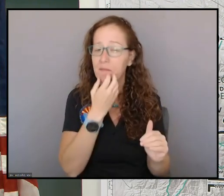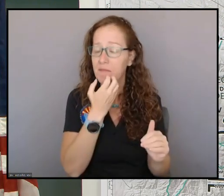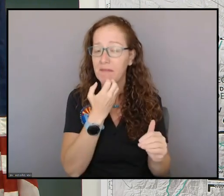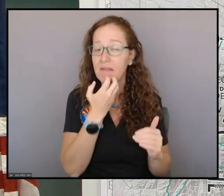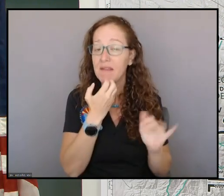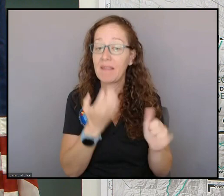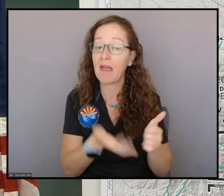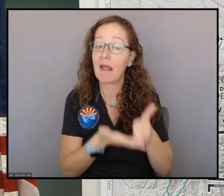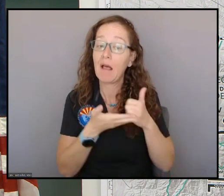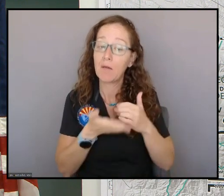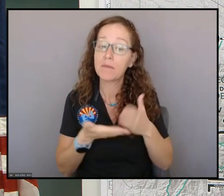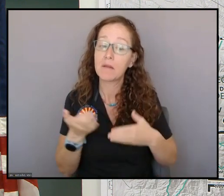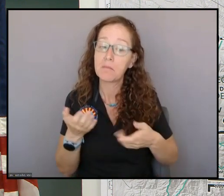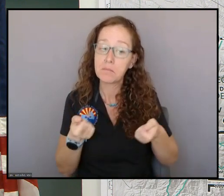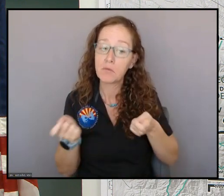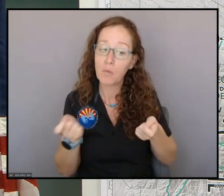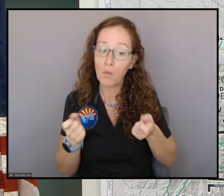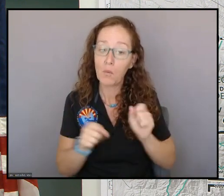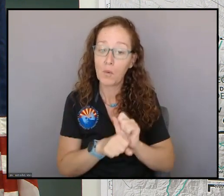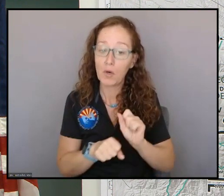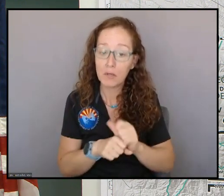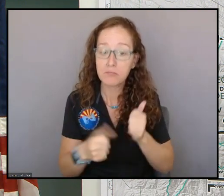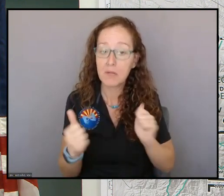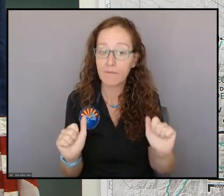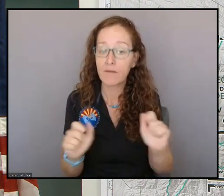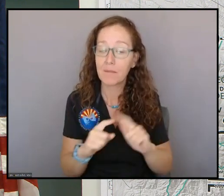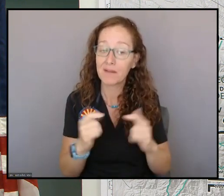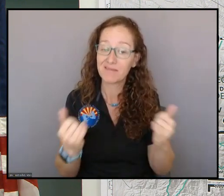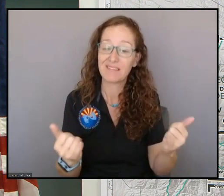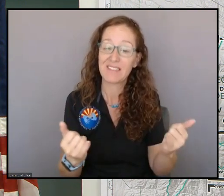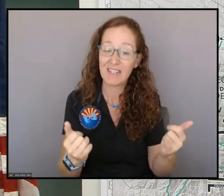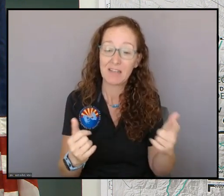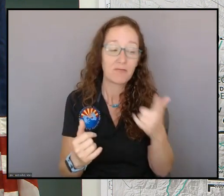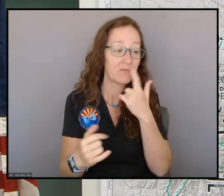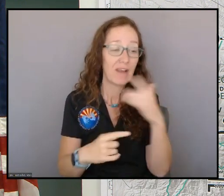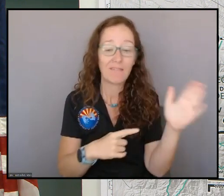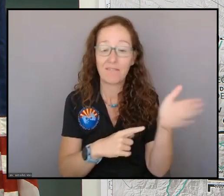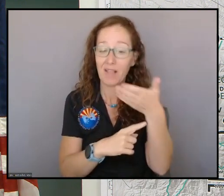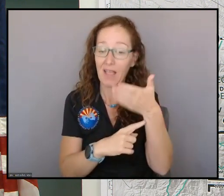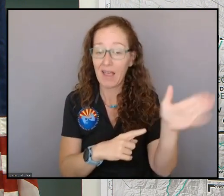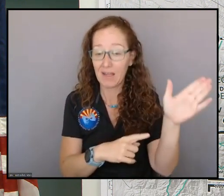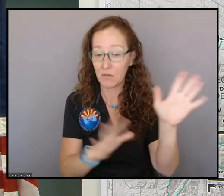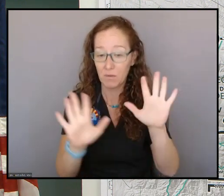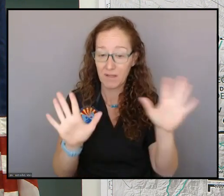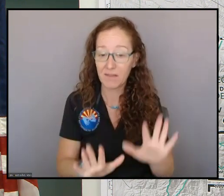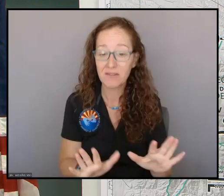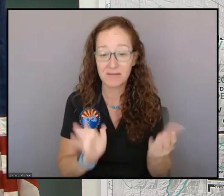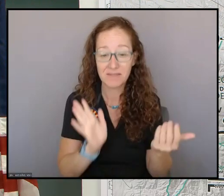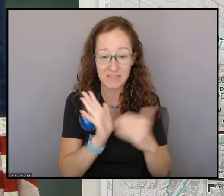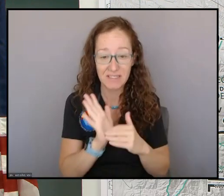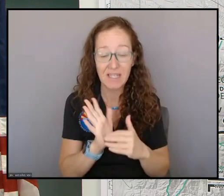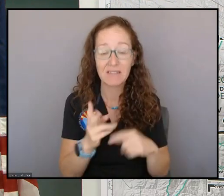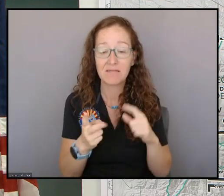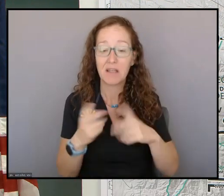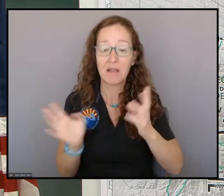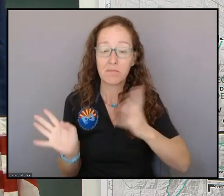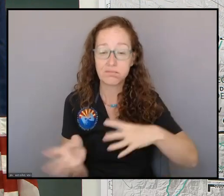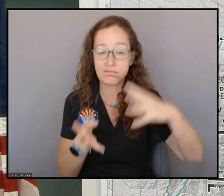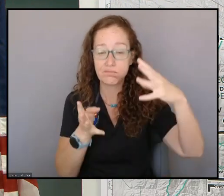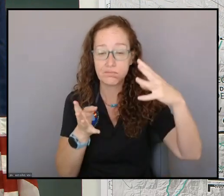still have, you know, for today red flag type weather conditions. High winds with gusts up to 50 miles per hour. And